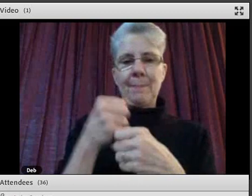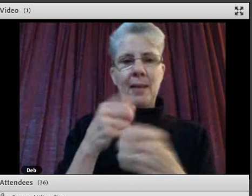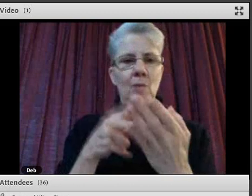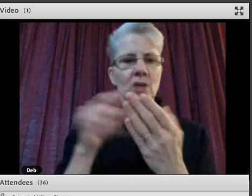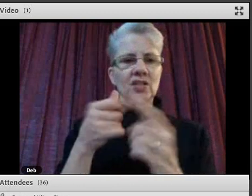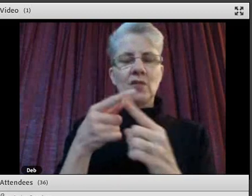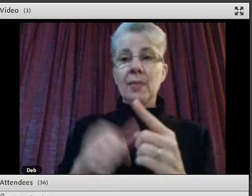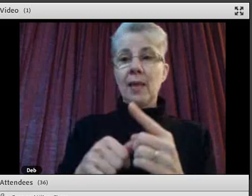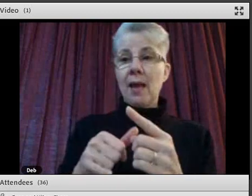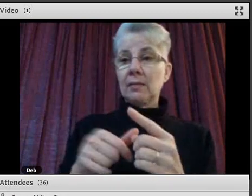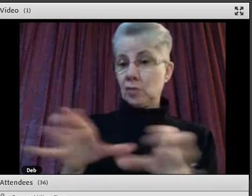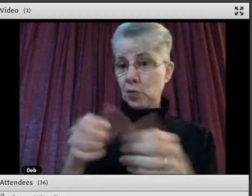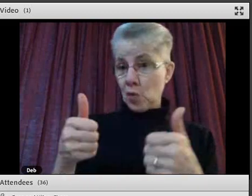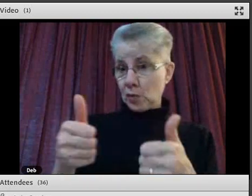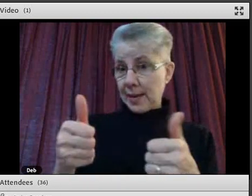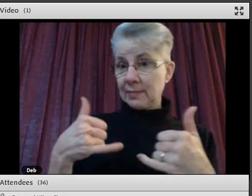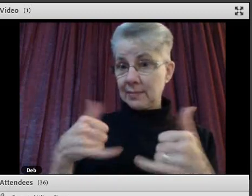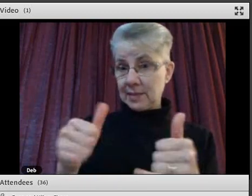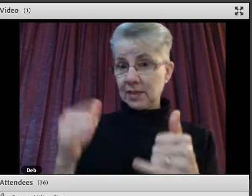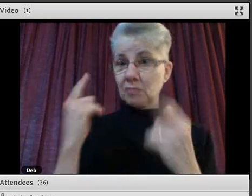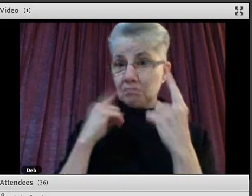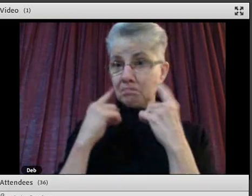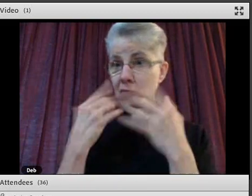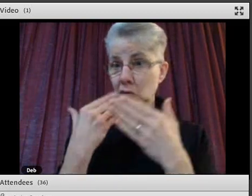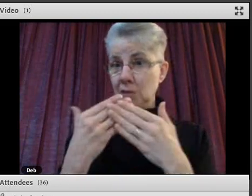Hilary: How are we doing out there? Are you all still good, still awake?